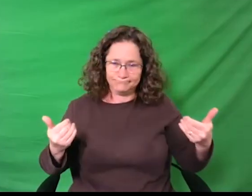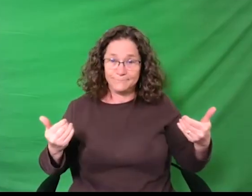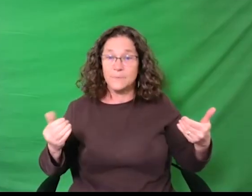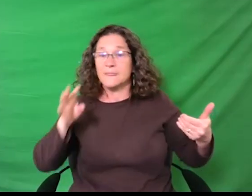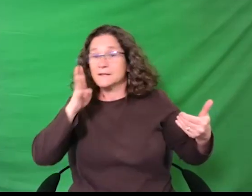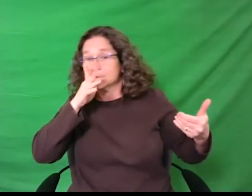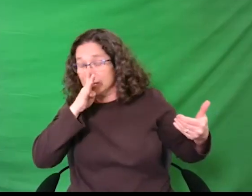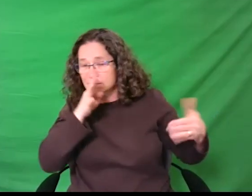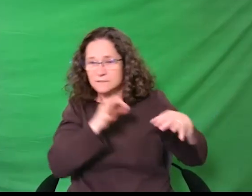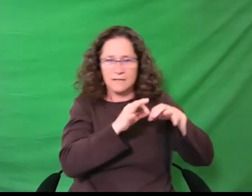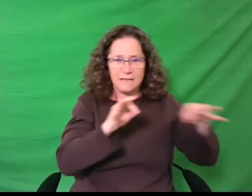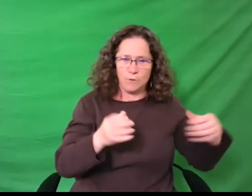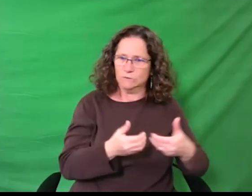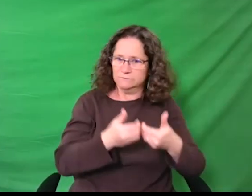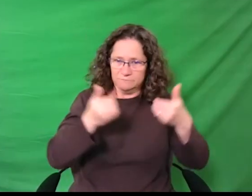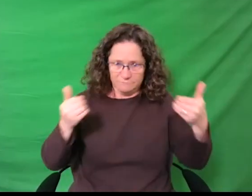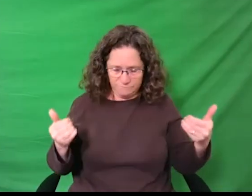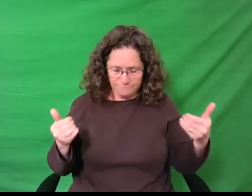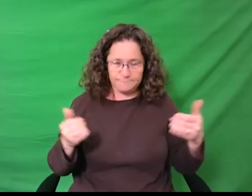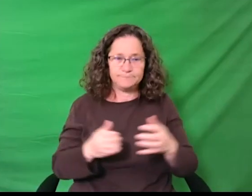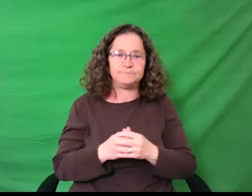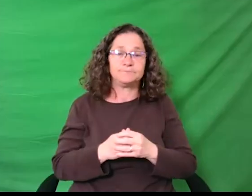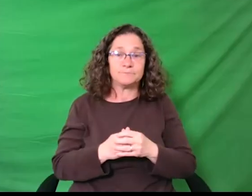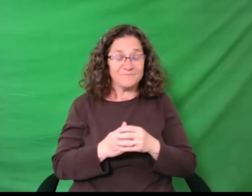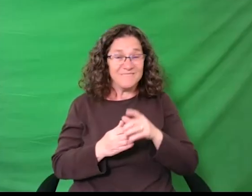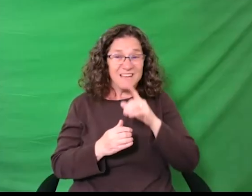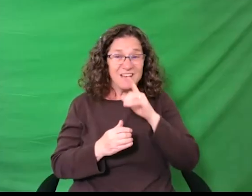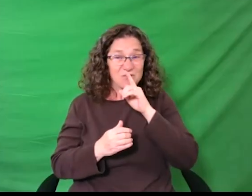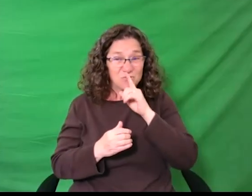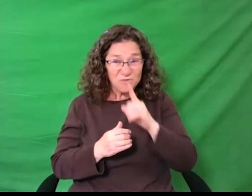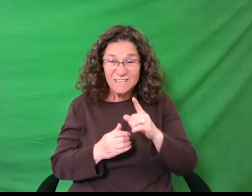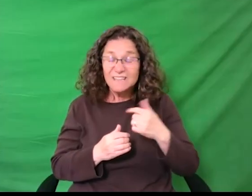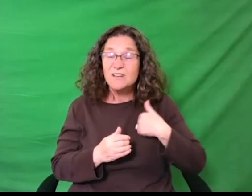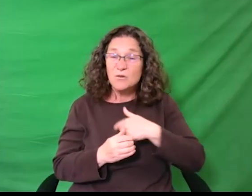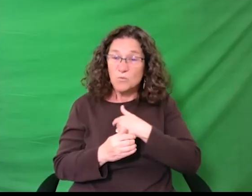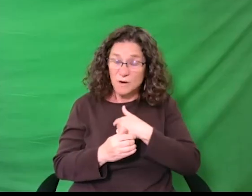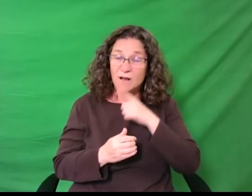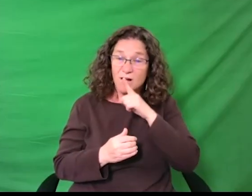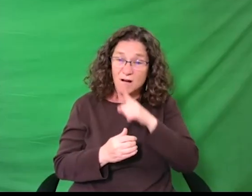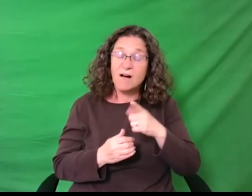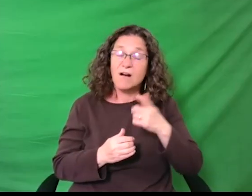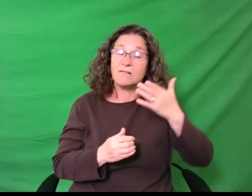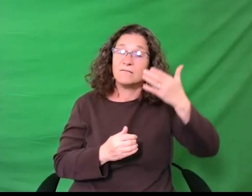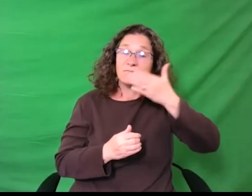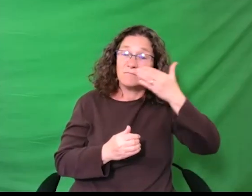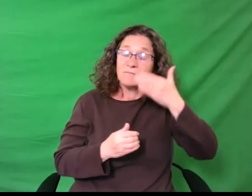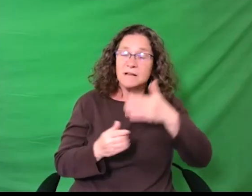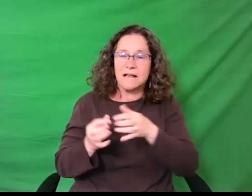And we actually we're actually cuing language rather than cuing speech.